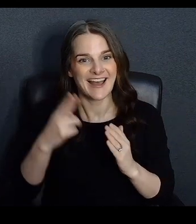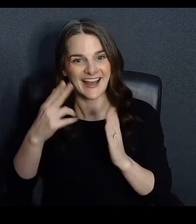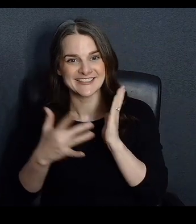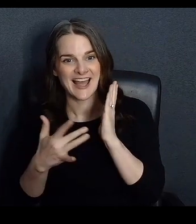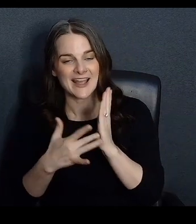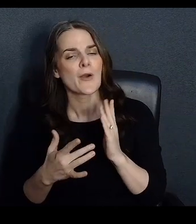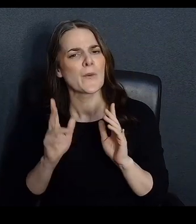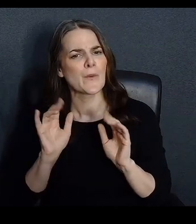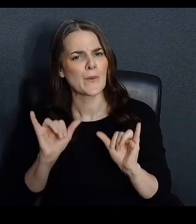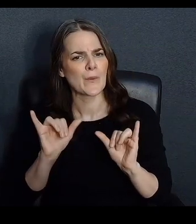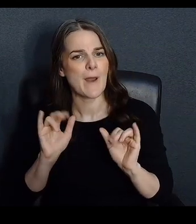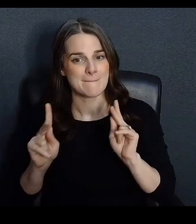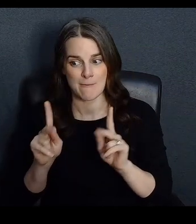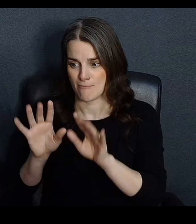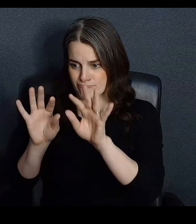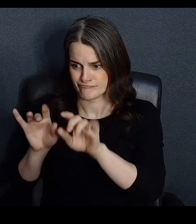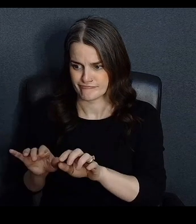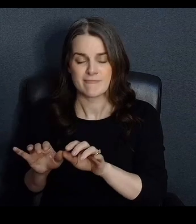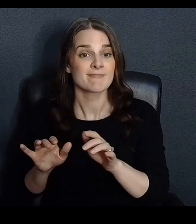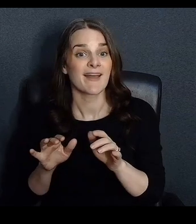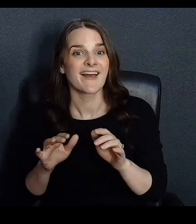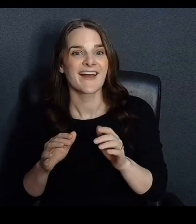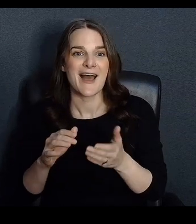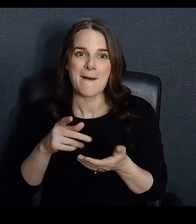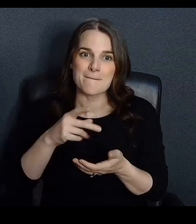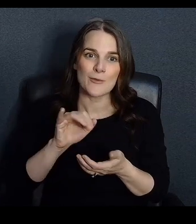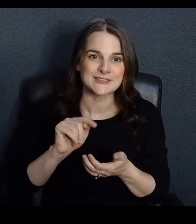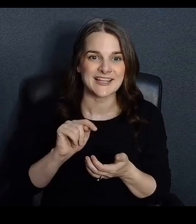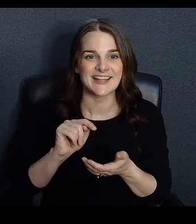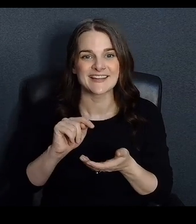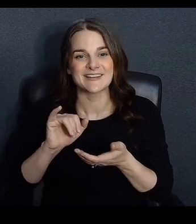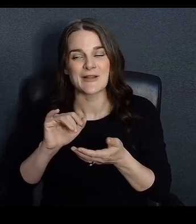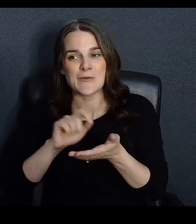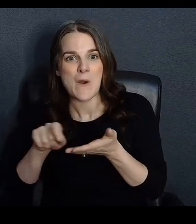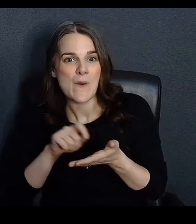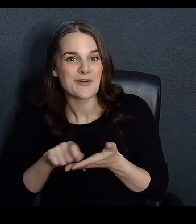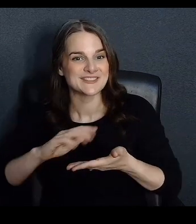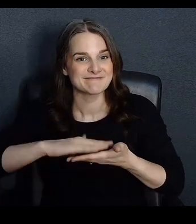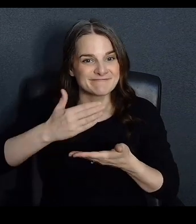and iPad, Outlook Calendar, Apple Watch timers, Post-it notes. Great examples. Thank you, guys.